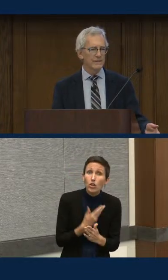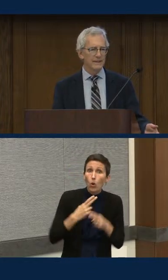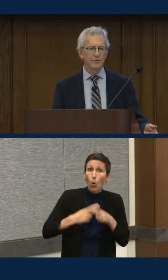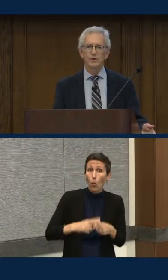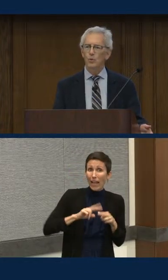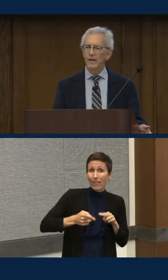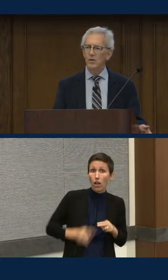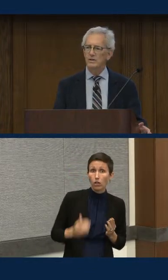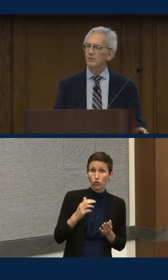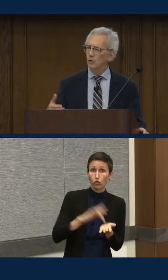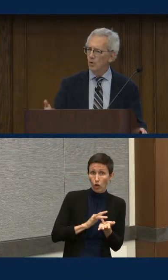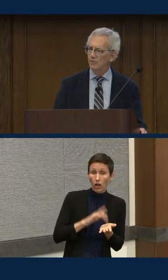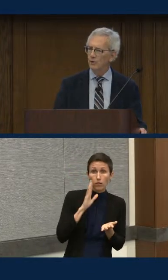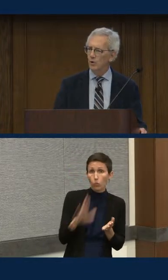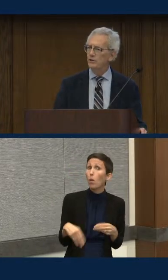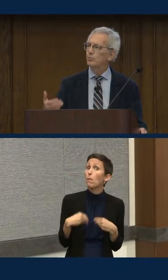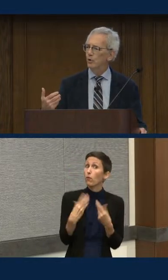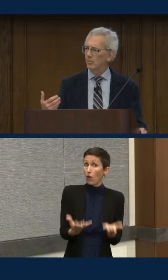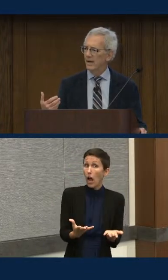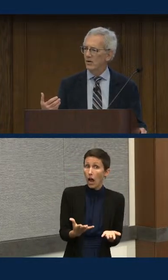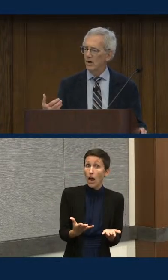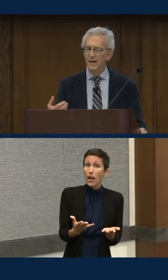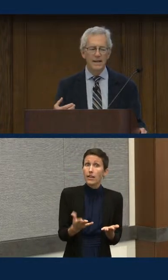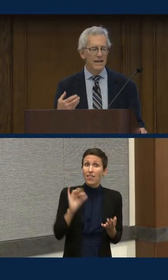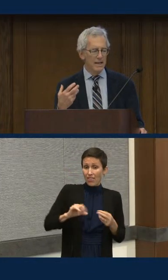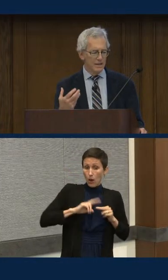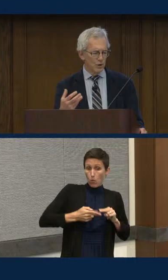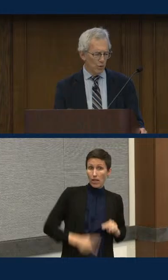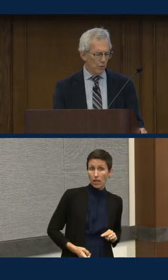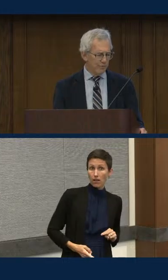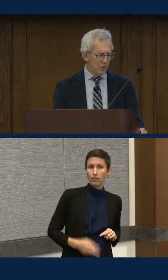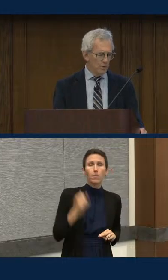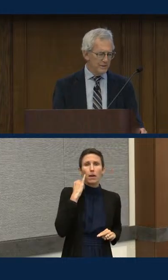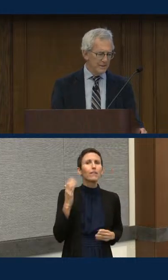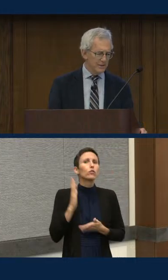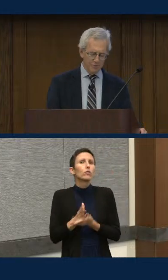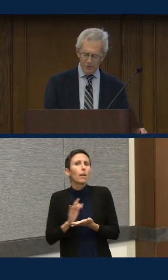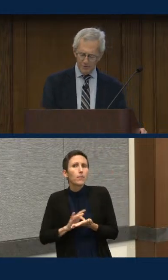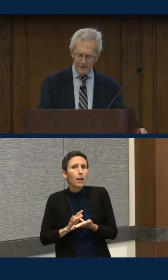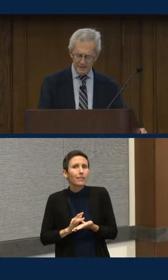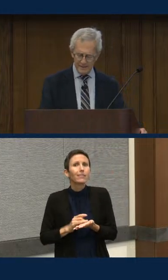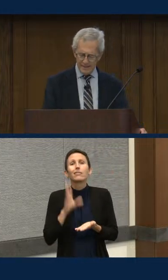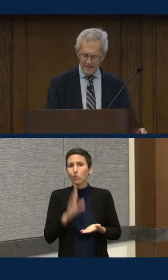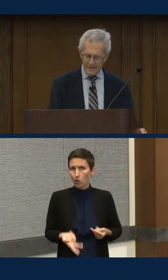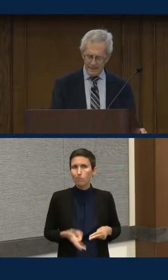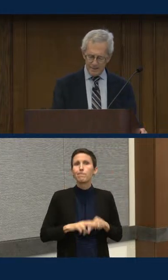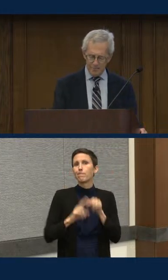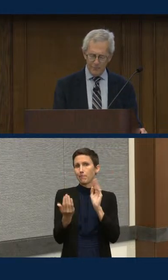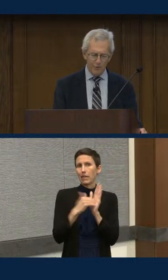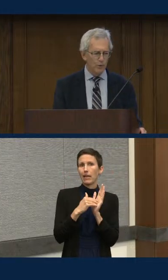significant weight loss, if you go off the drugs you put it back